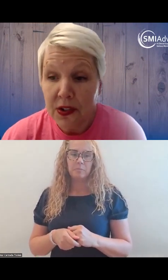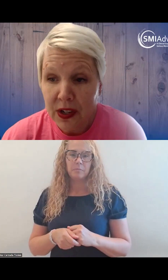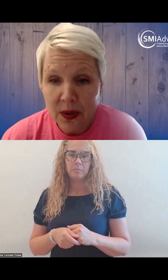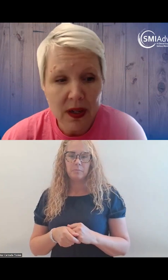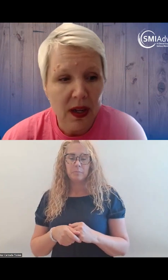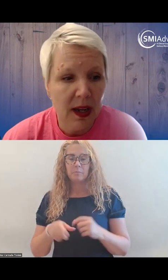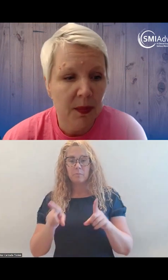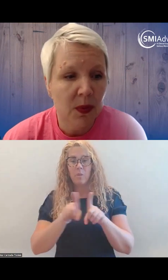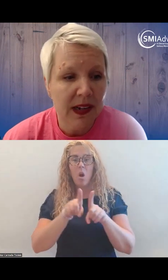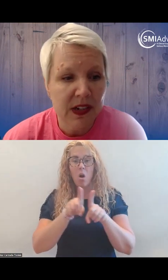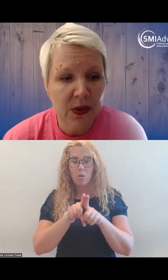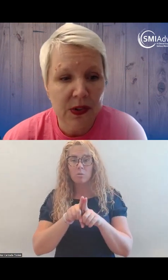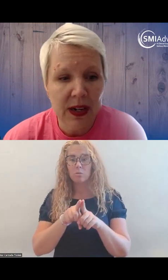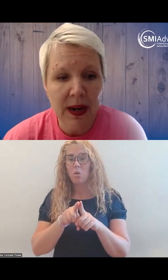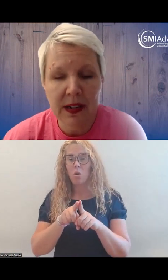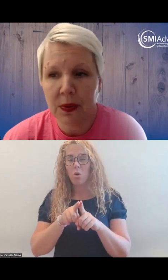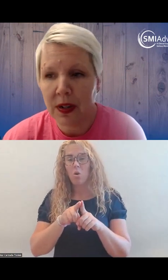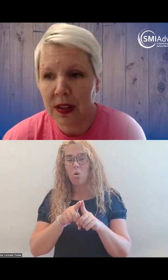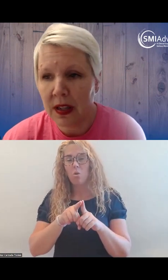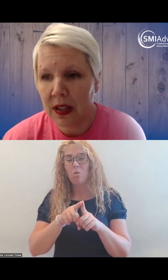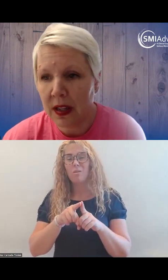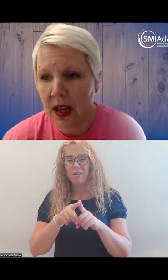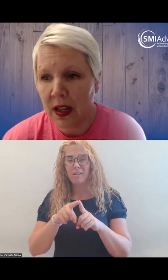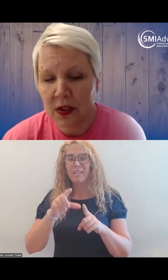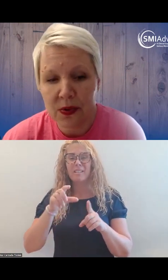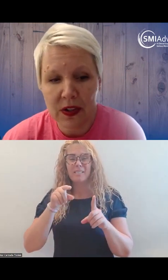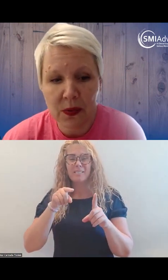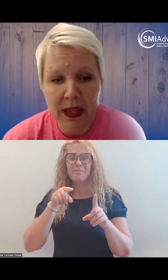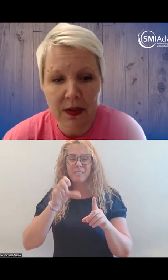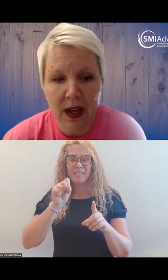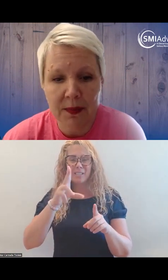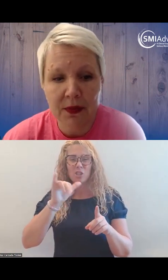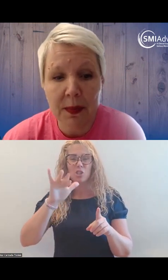ALSO, RISING SUICIDE RATES WERE IN THE NEWS THIS WEEK FROM